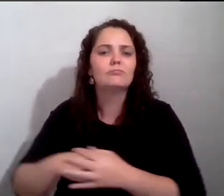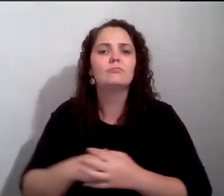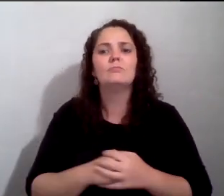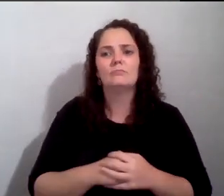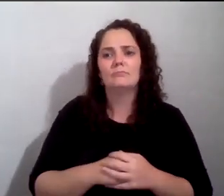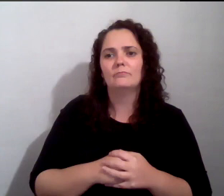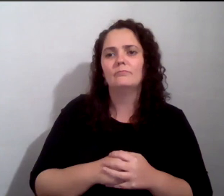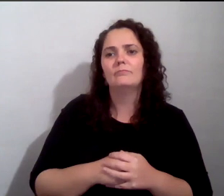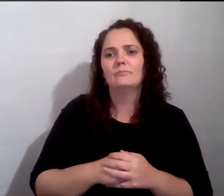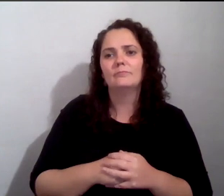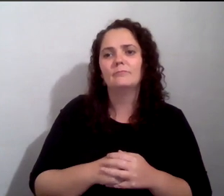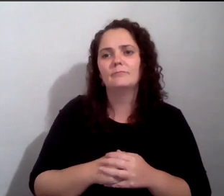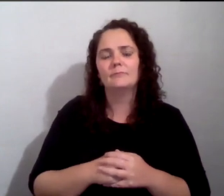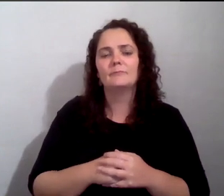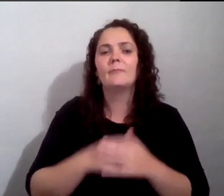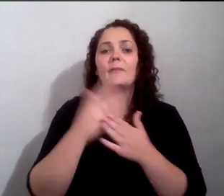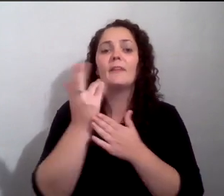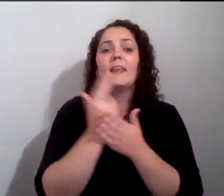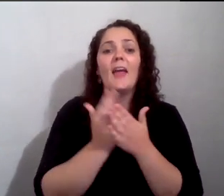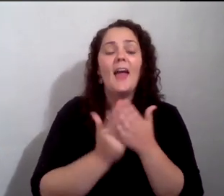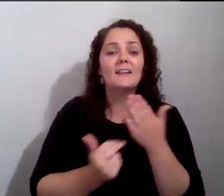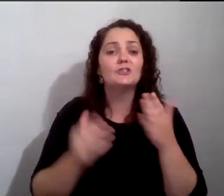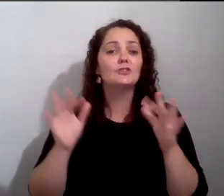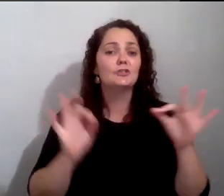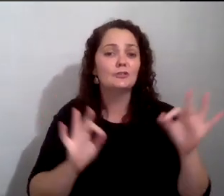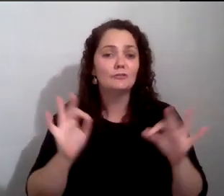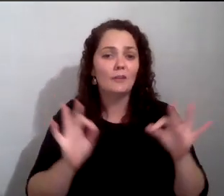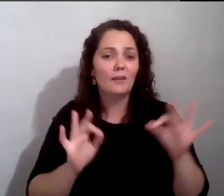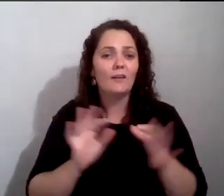compelling example of that co-mingling of art and design and